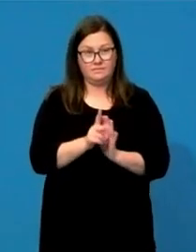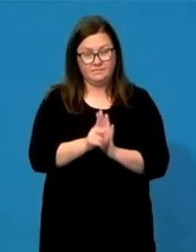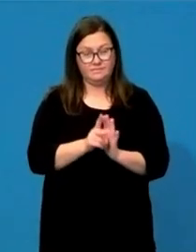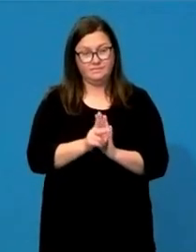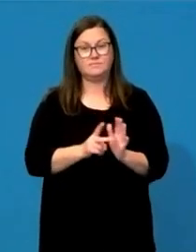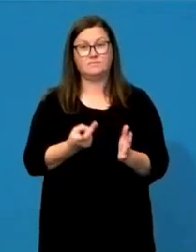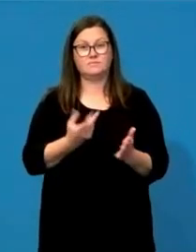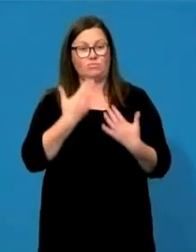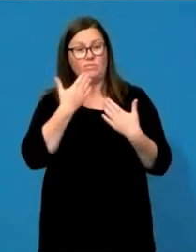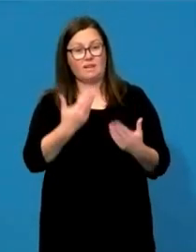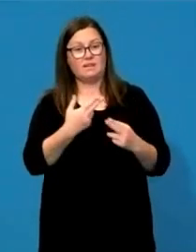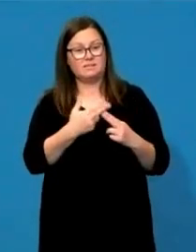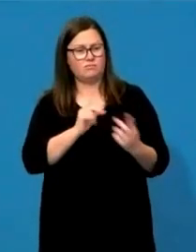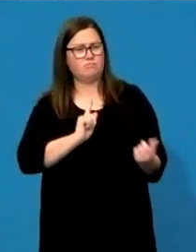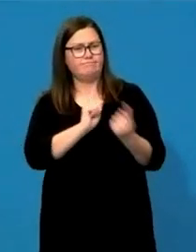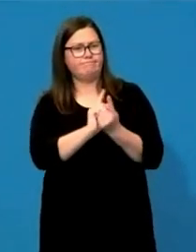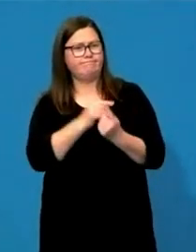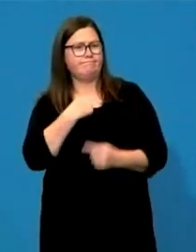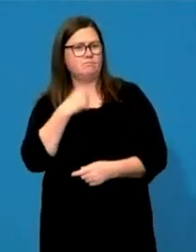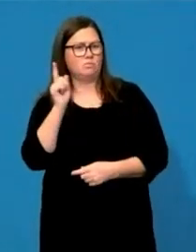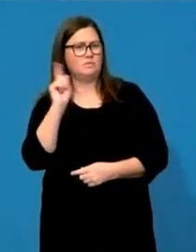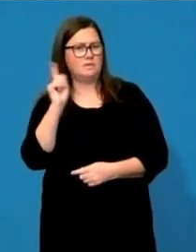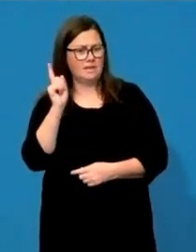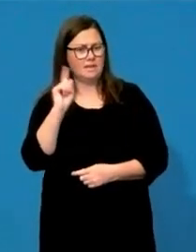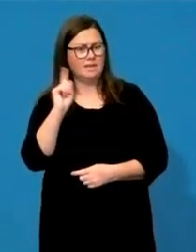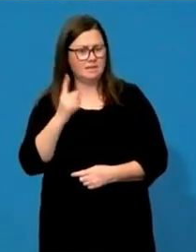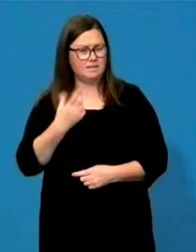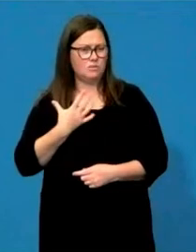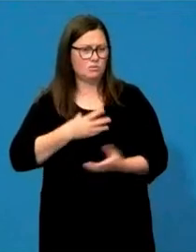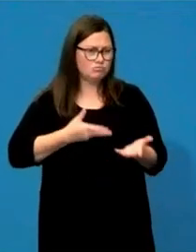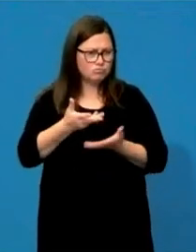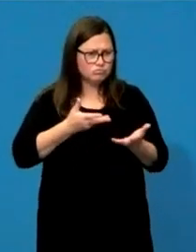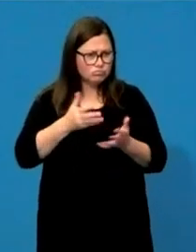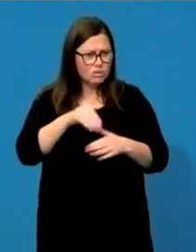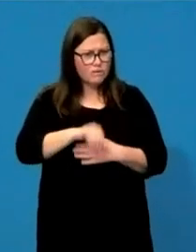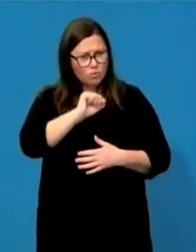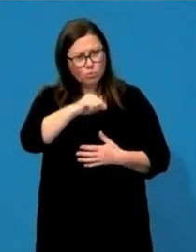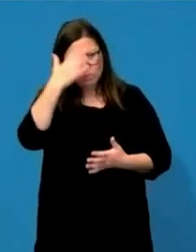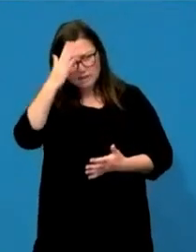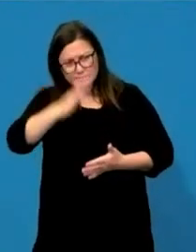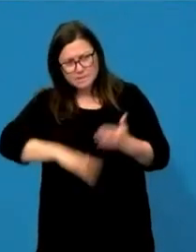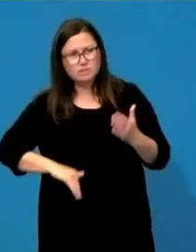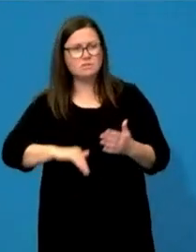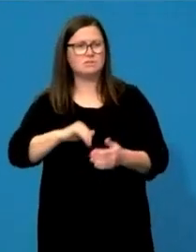We are going to talk about the experiences that you have had and that your sons have had with the NDIS.